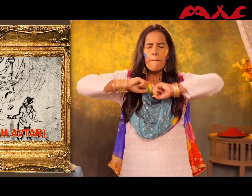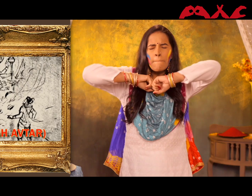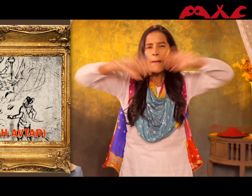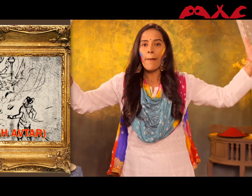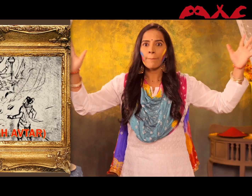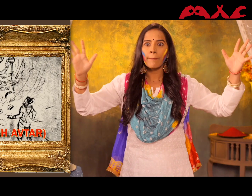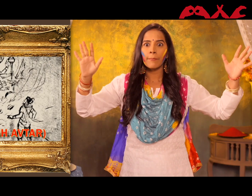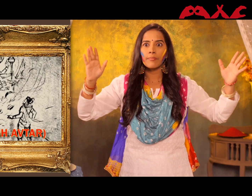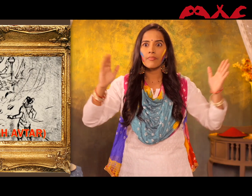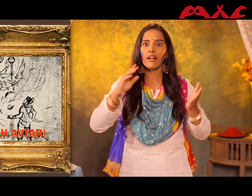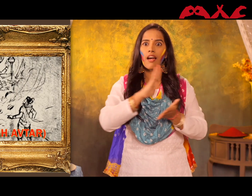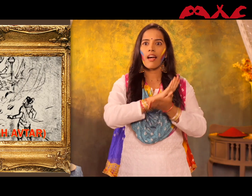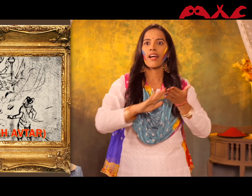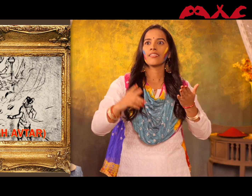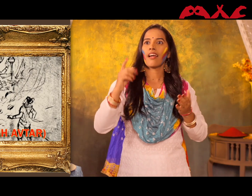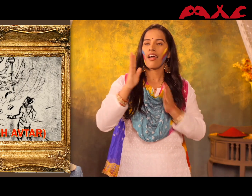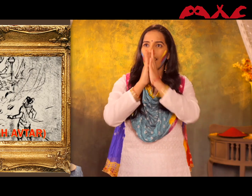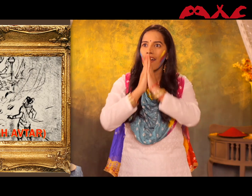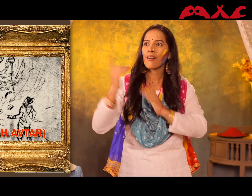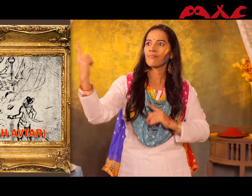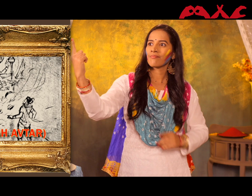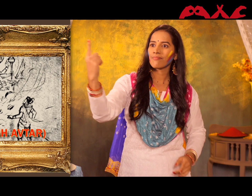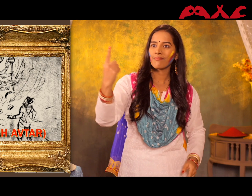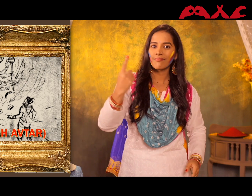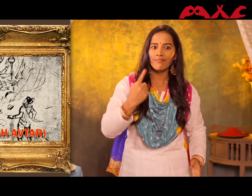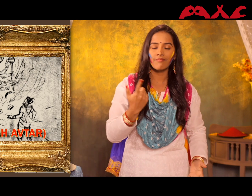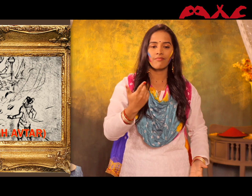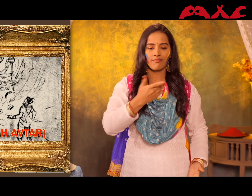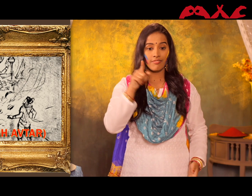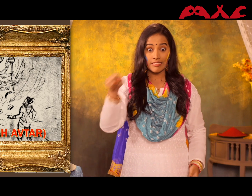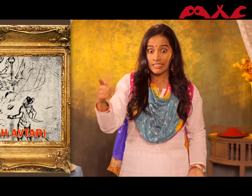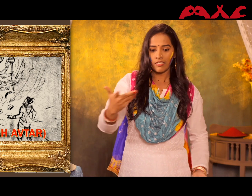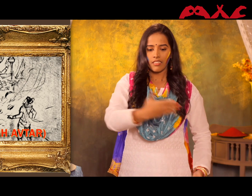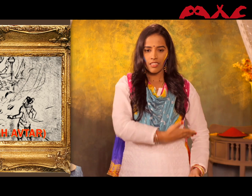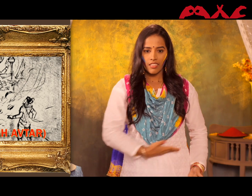Right then the pillars of his palace started breaking, and Lord Narasimha appeared there.